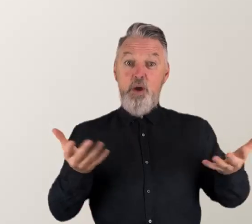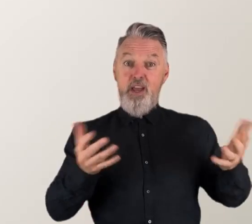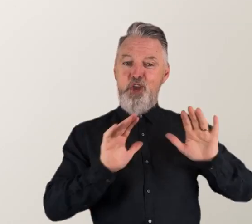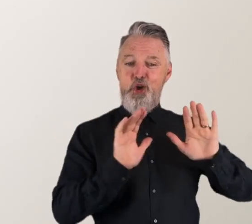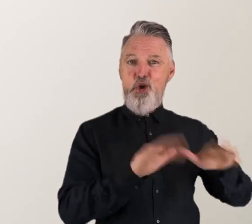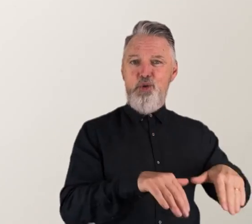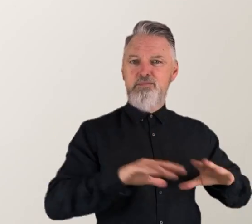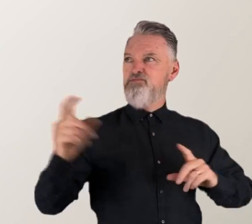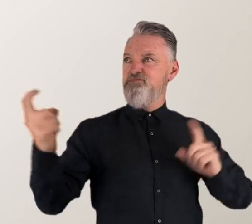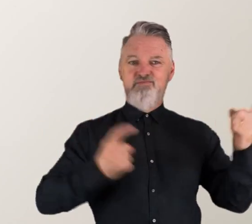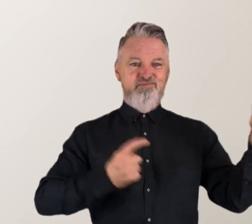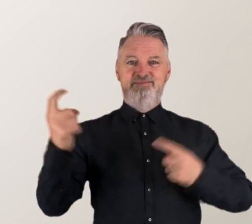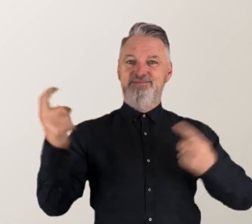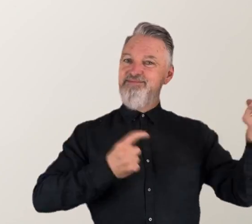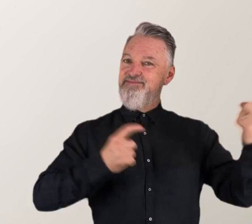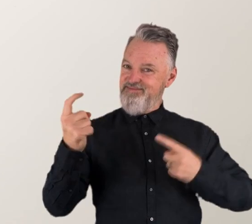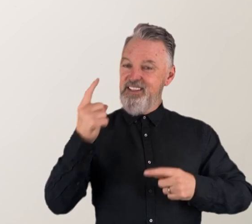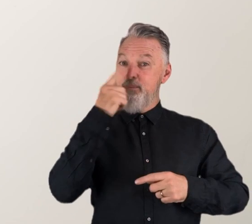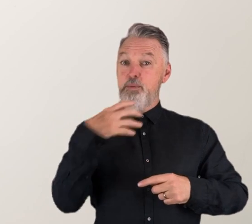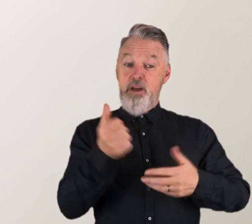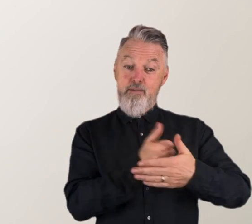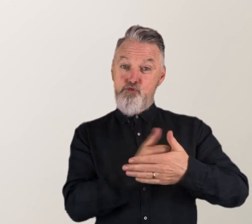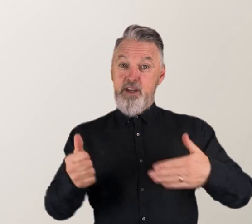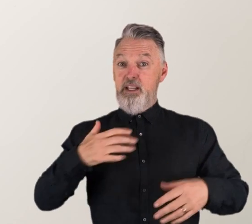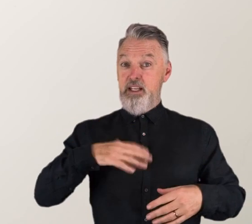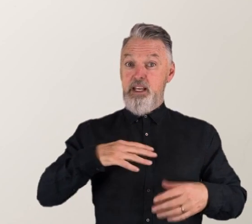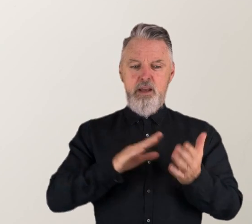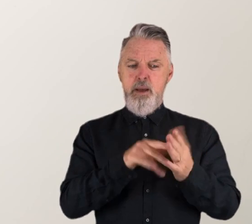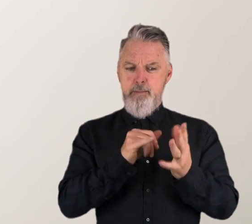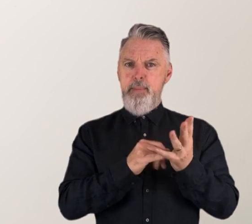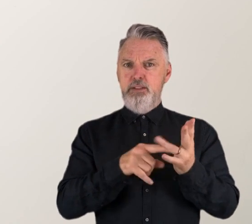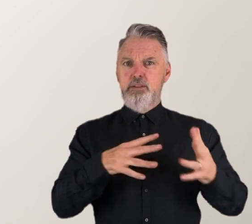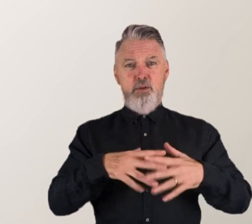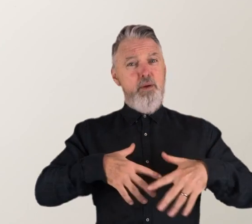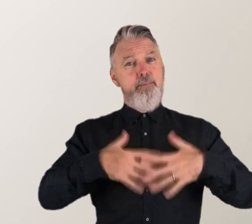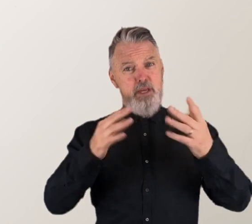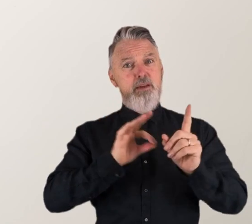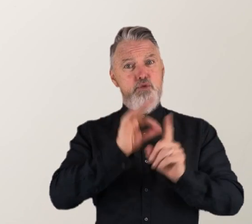For people living with ongoing care and rehab needs, Maslow is a substantial improvement from the status quo.